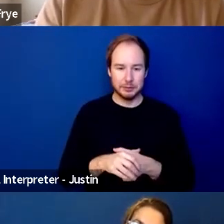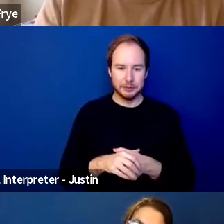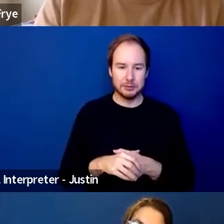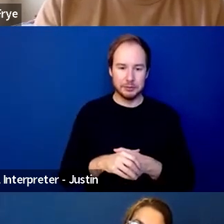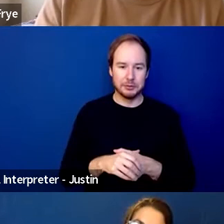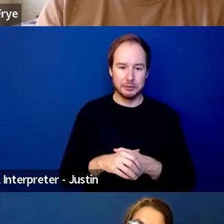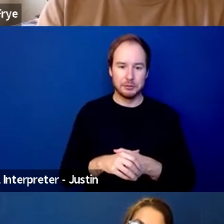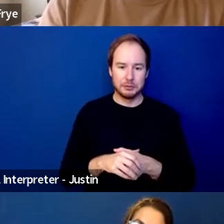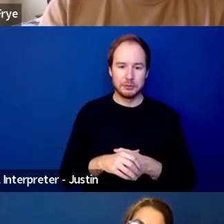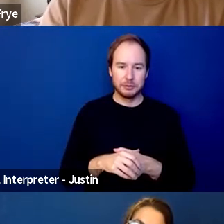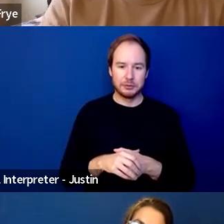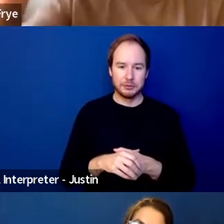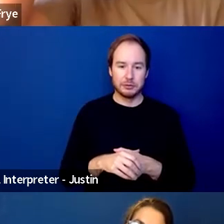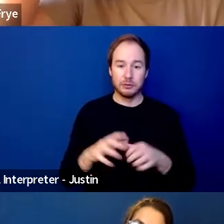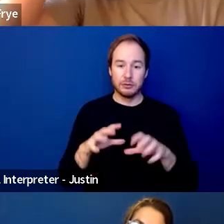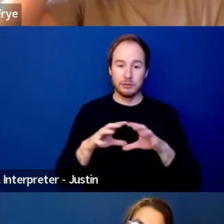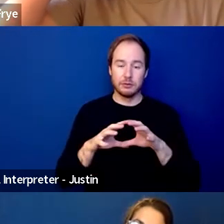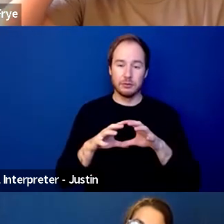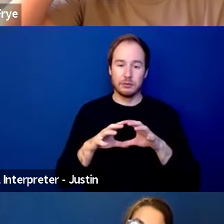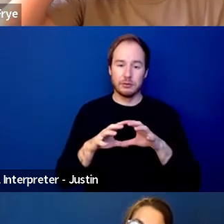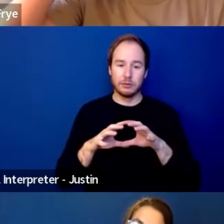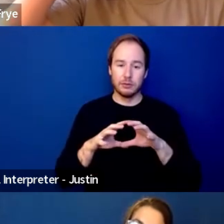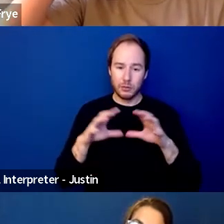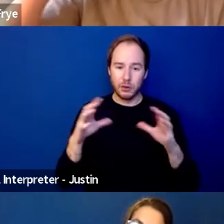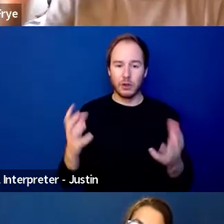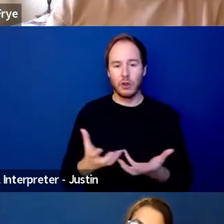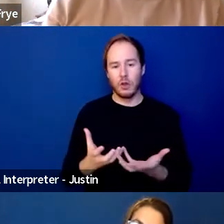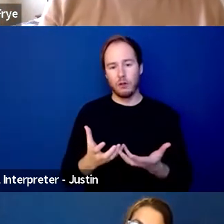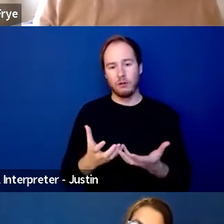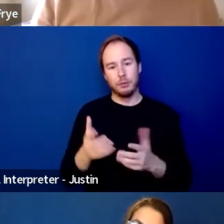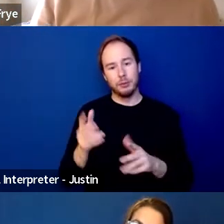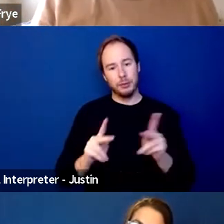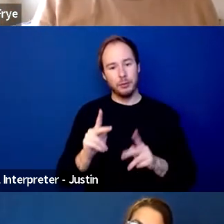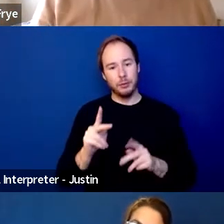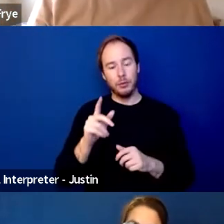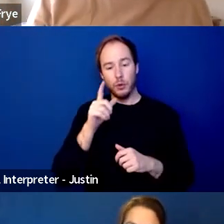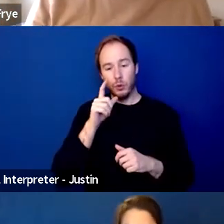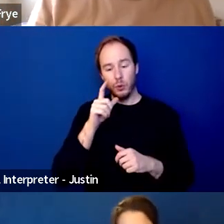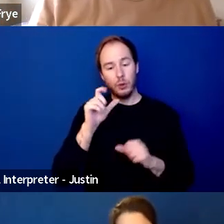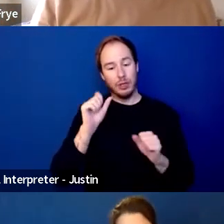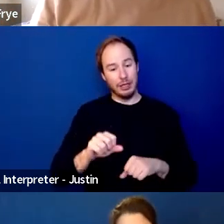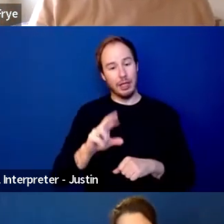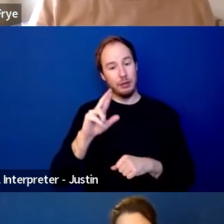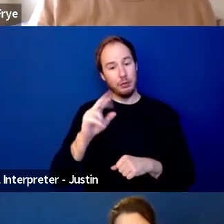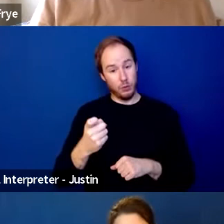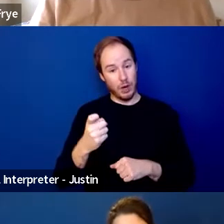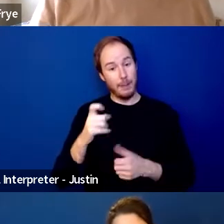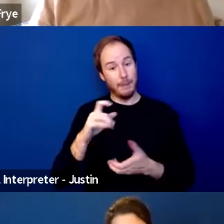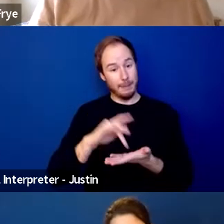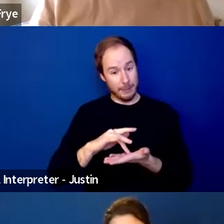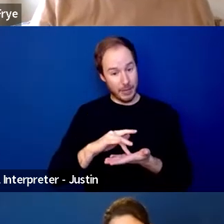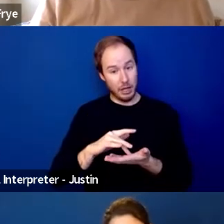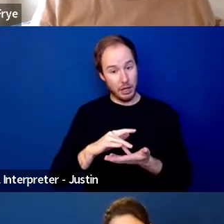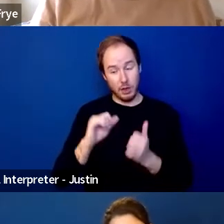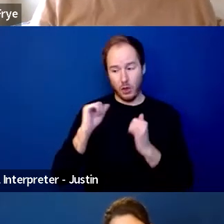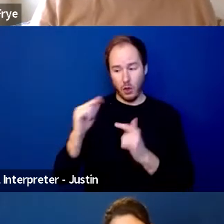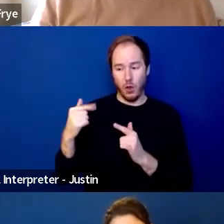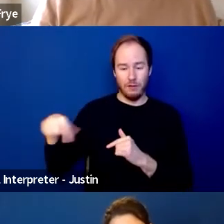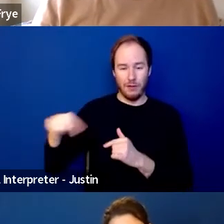So all of the people who can prescribe medicines on our team were all part-time.